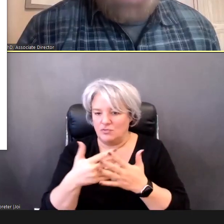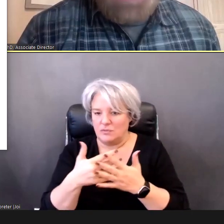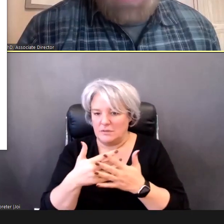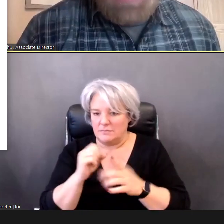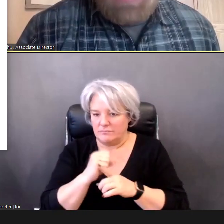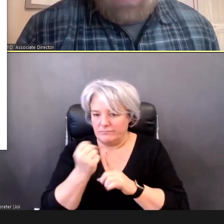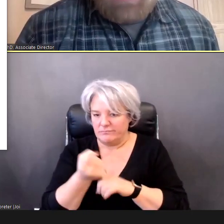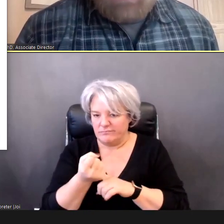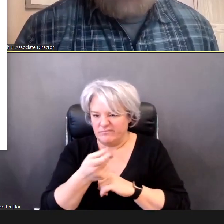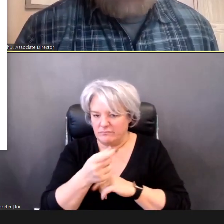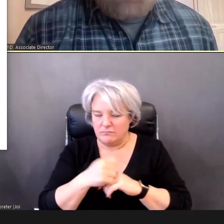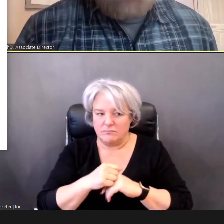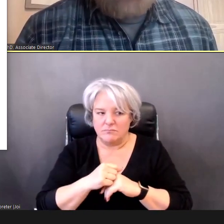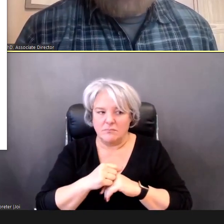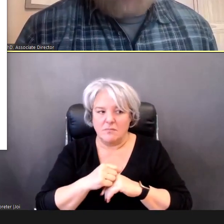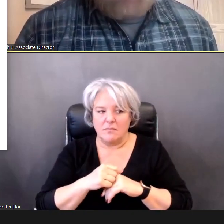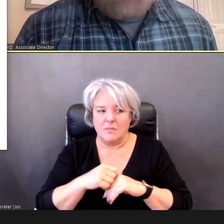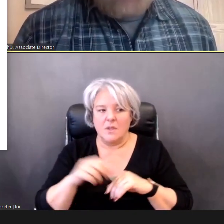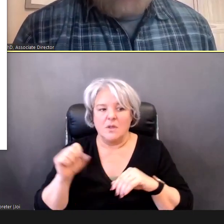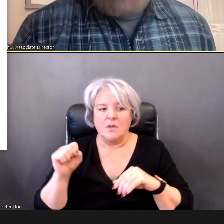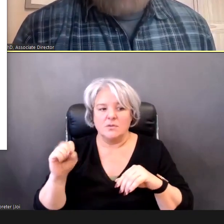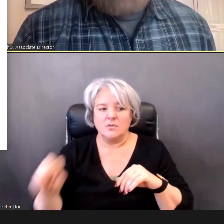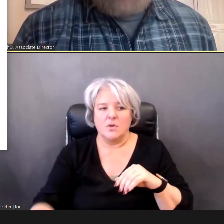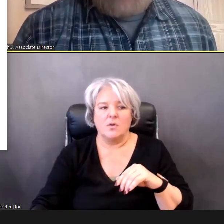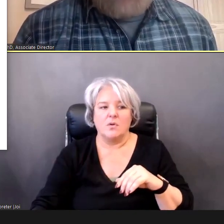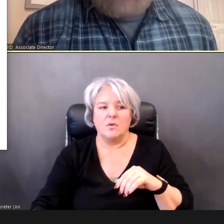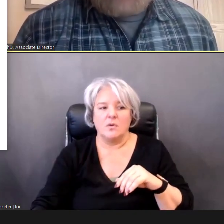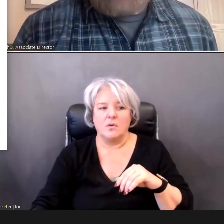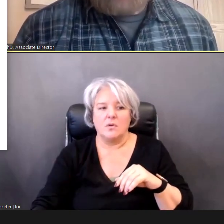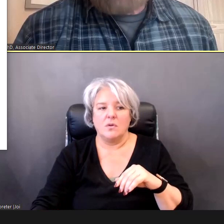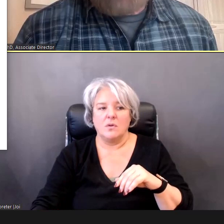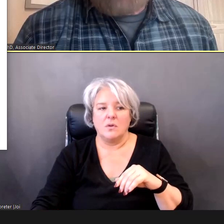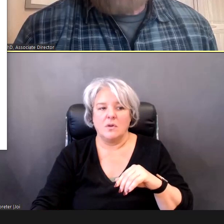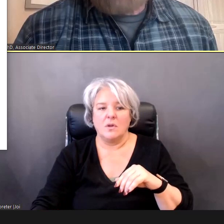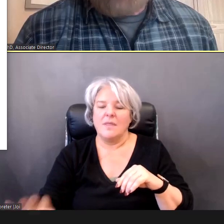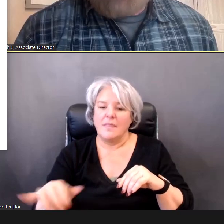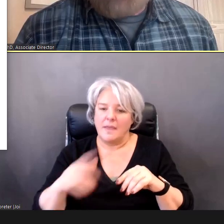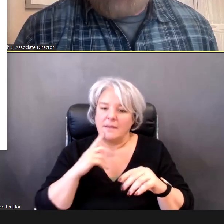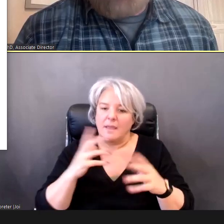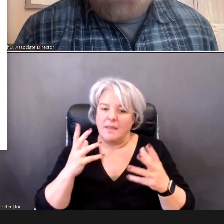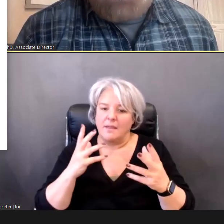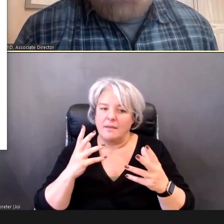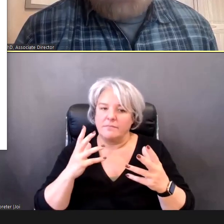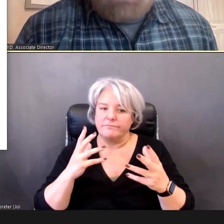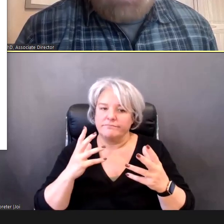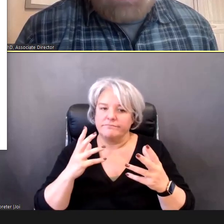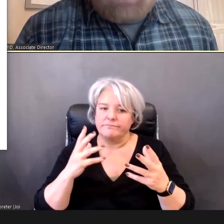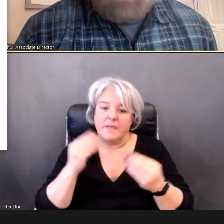conditions and